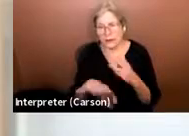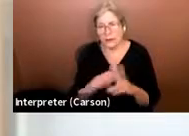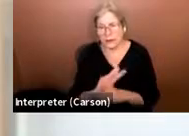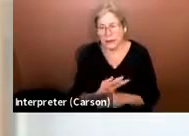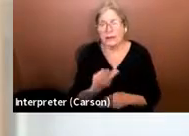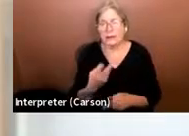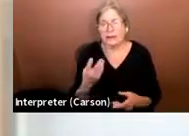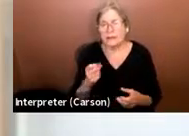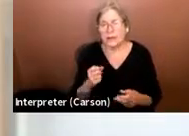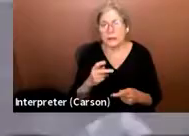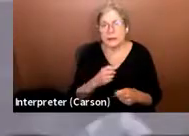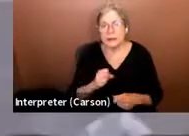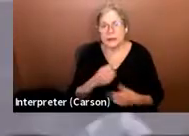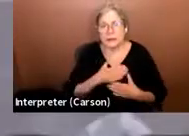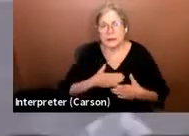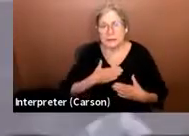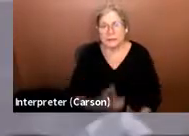can enjoy.